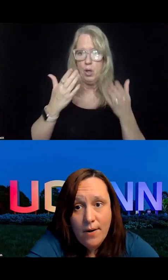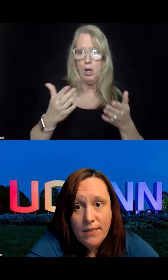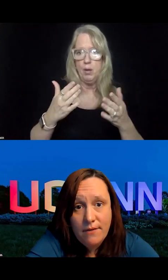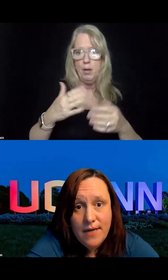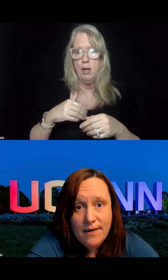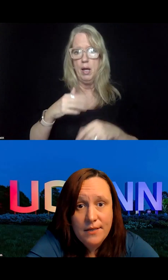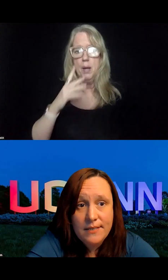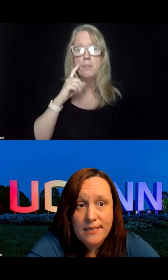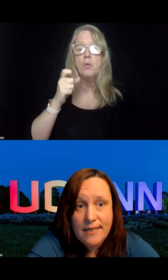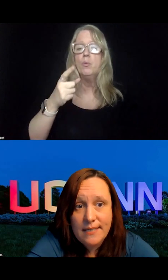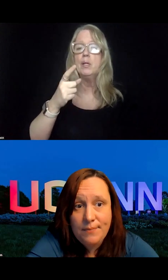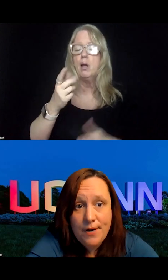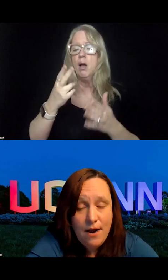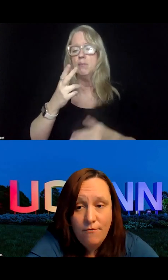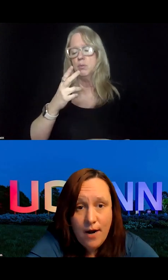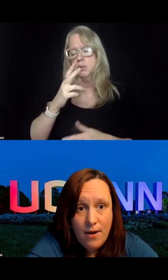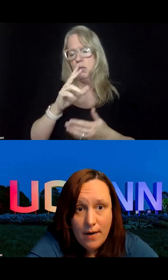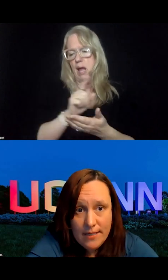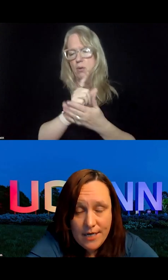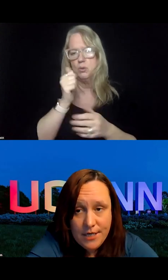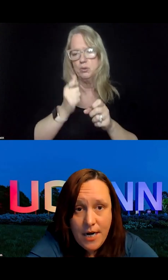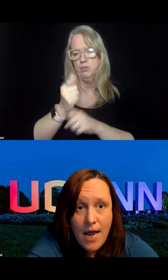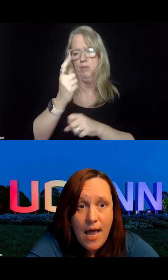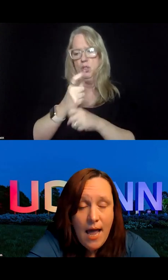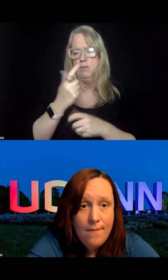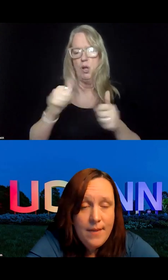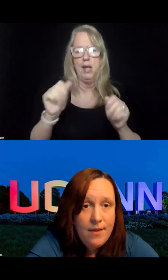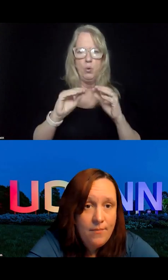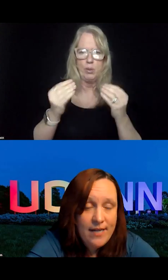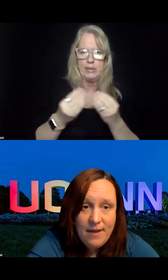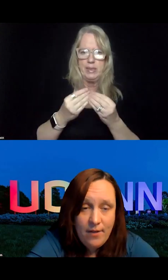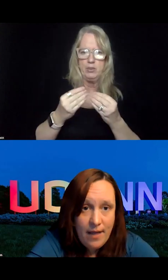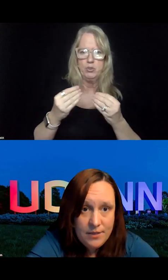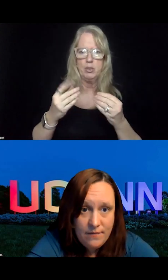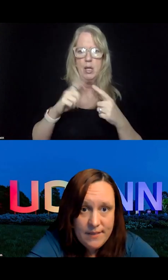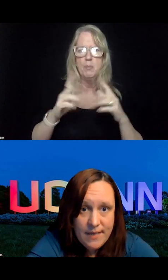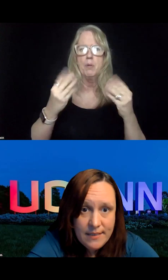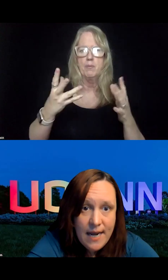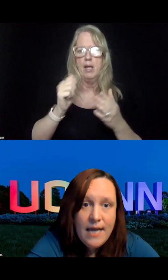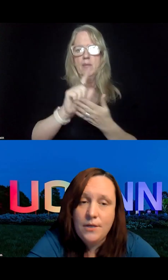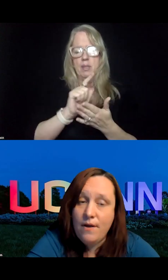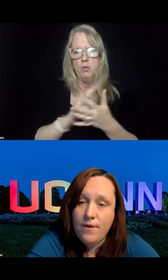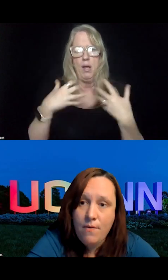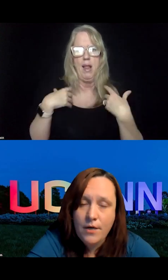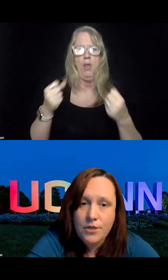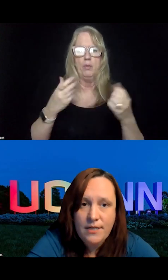HOURS A YEAR FOR BEHAVIORAL HEALTH SERVICES. IF YOU WERE TRYING